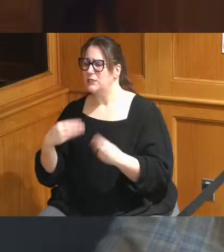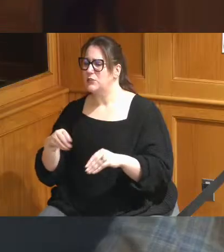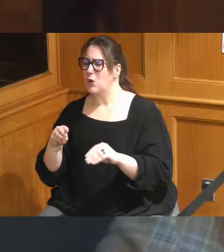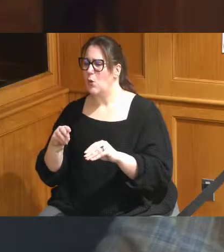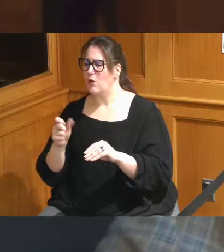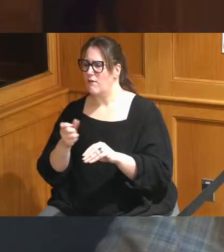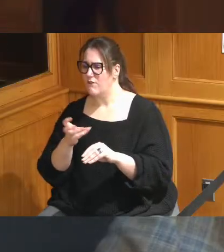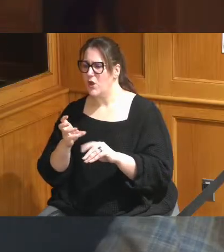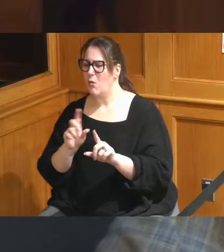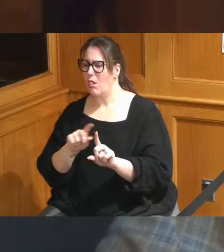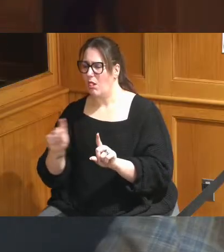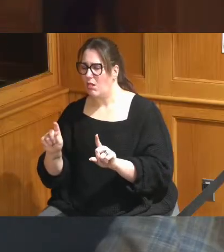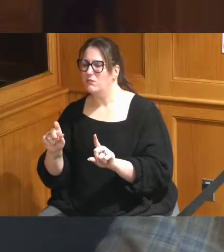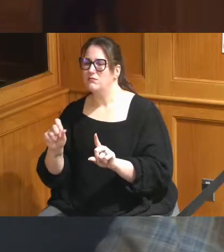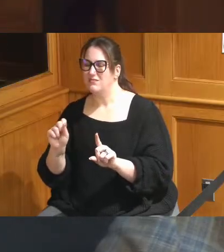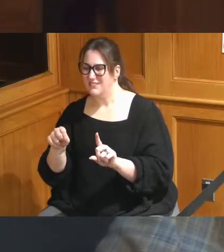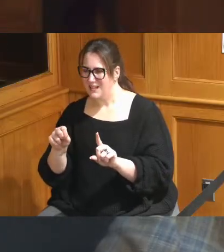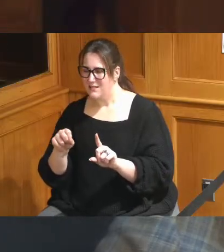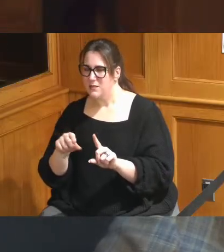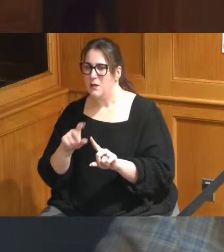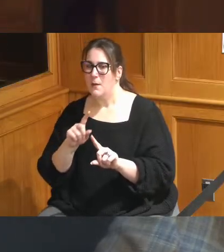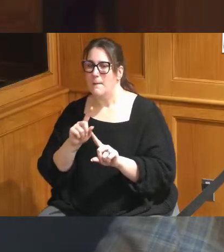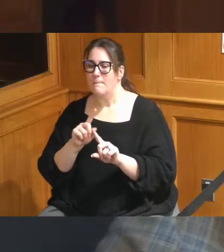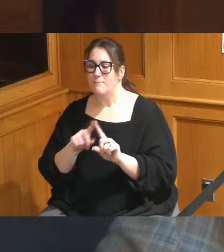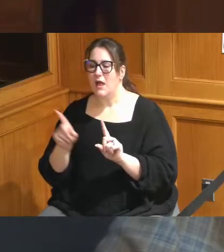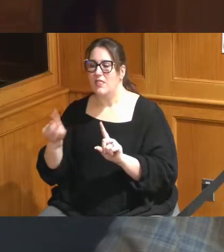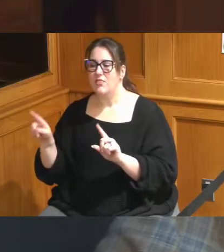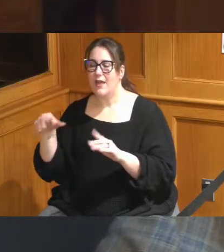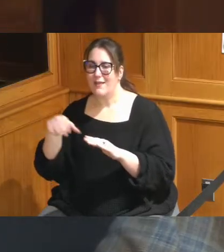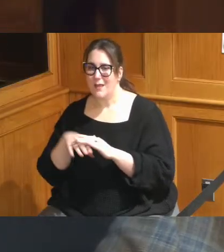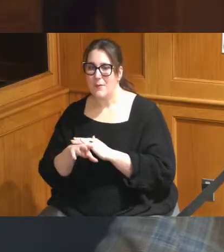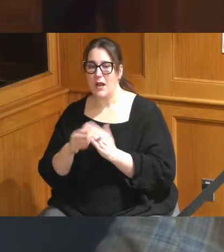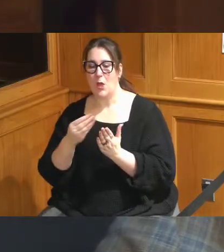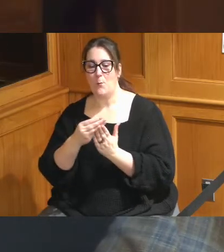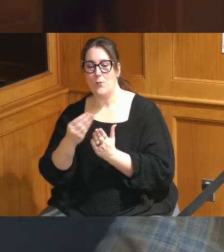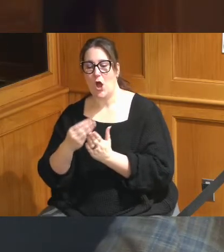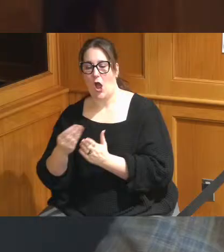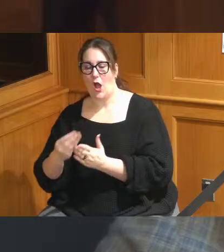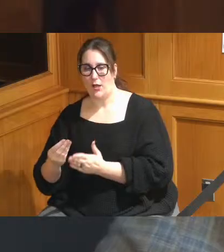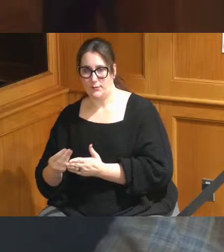the private sector, the private sector. They came in and bought a few pieces of parcels and